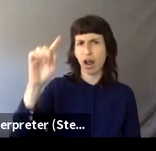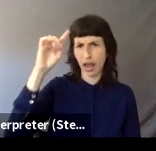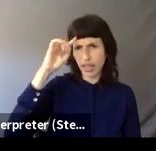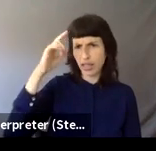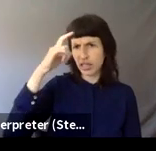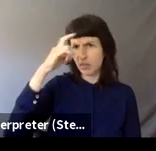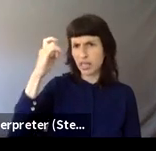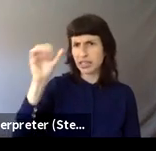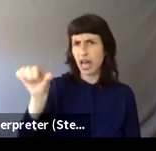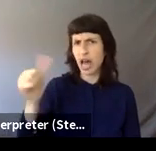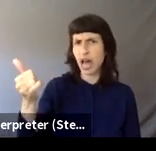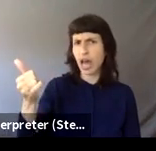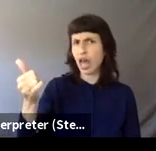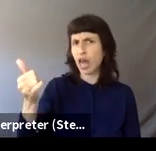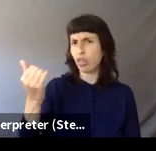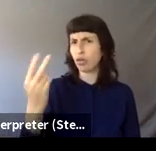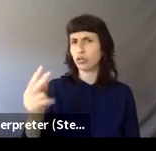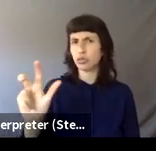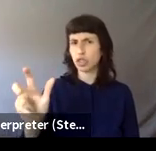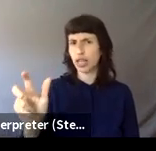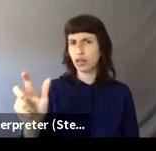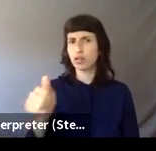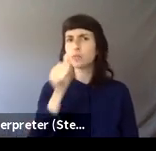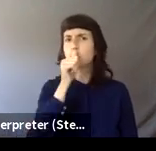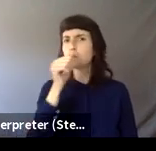Amy: Let's click and find out. So this is only telling me that I can assign it to general.